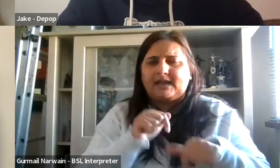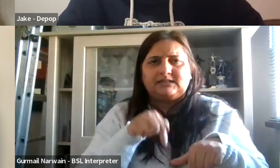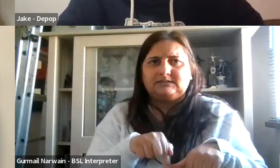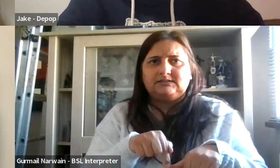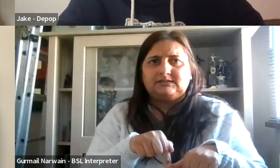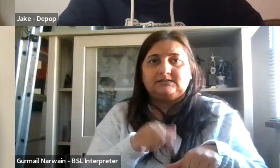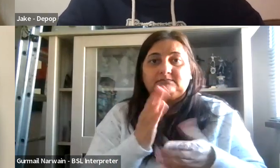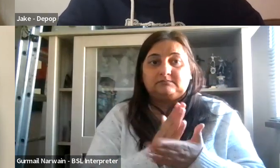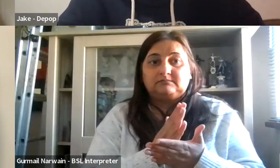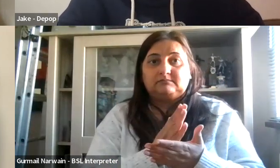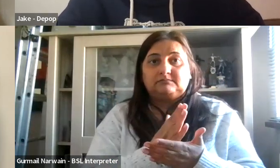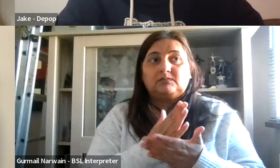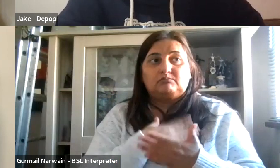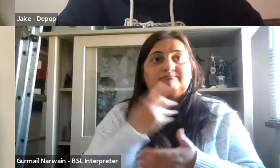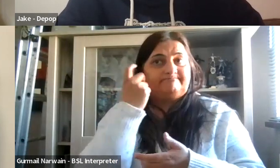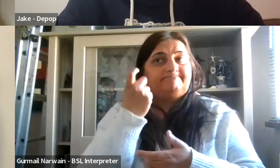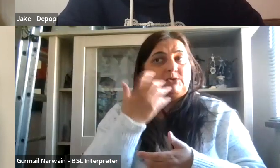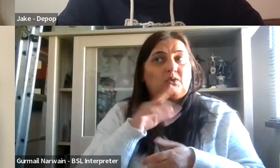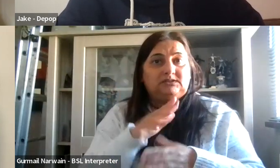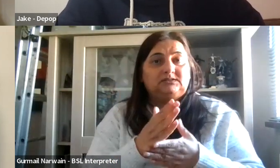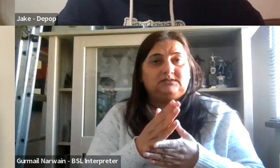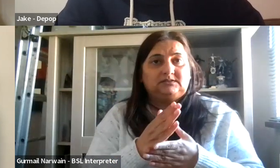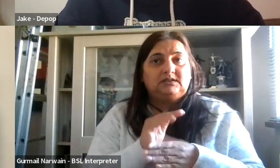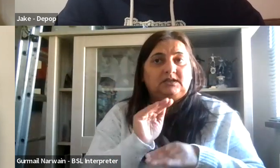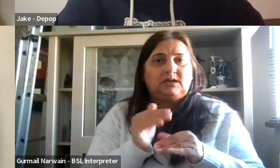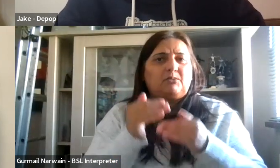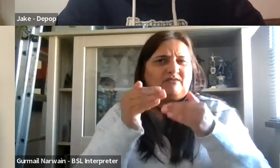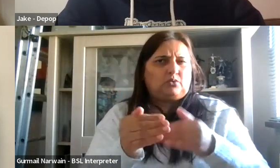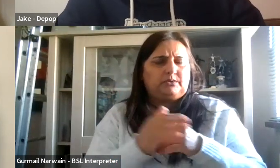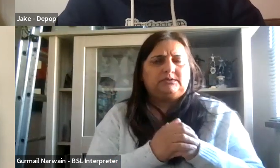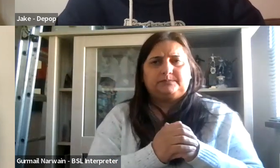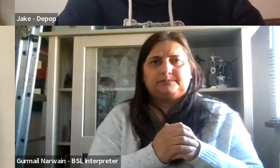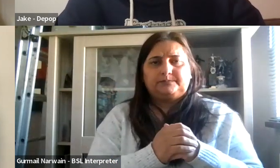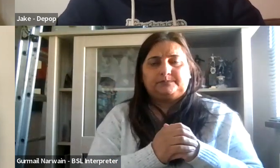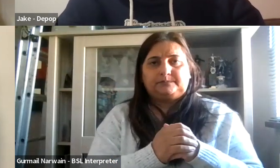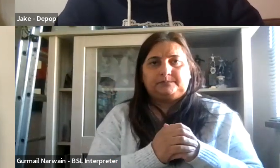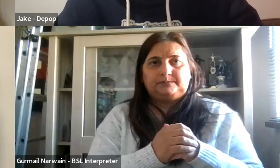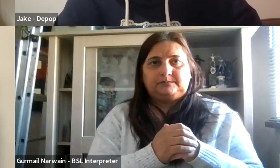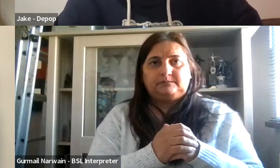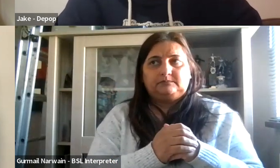We don't currently have an internship program at the moment, but it's definitely something that we'd love to consider moving forward. But there are definitely more junior to mid-level